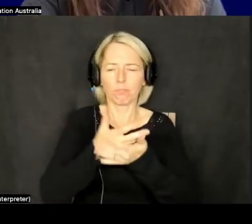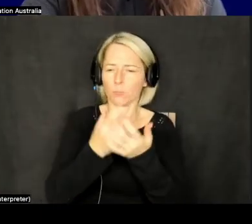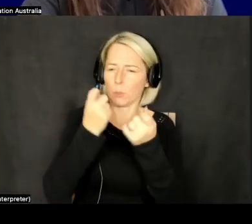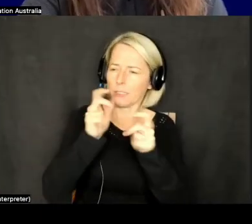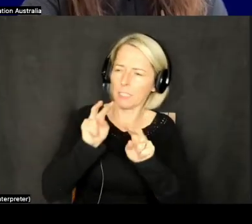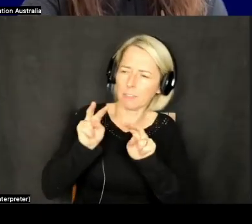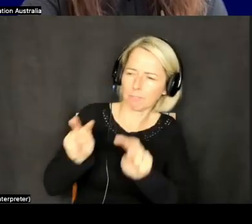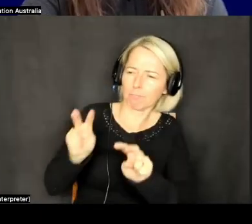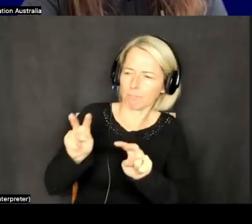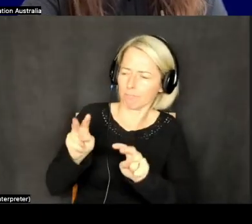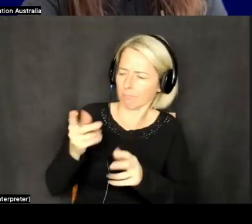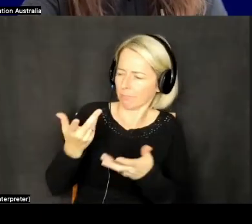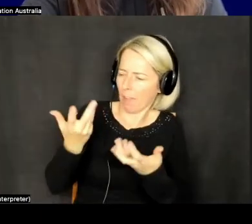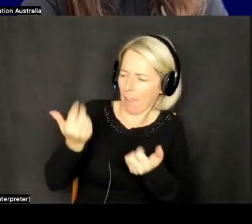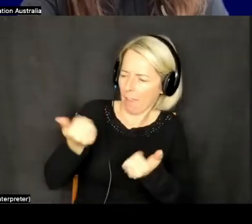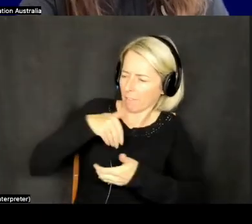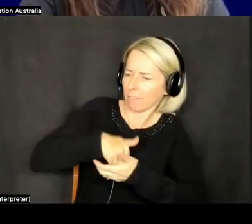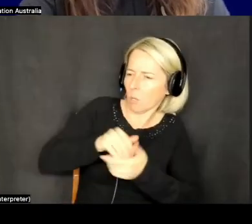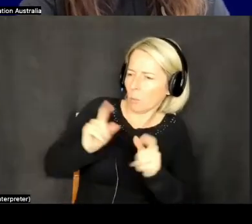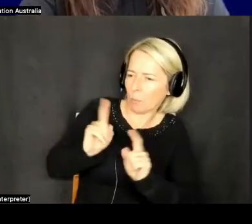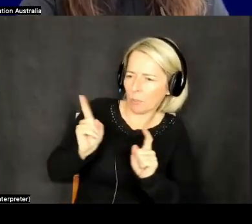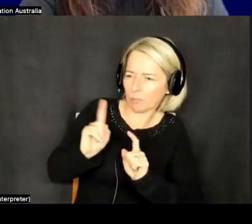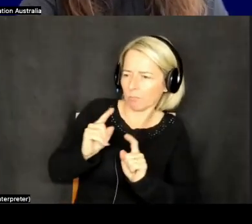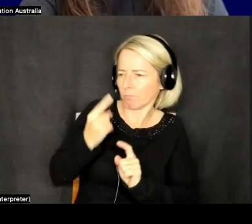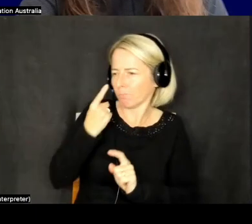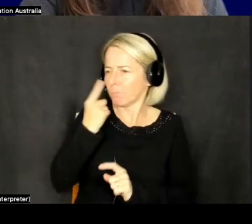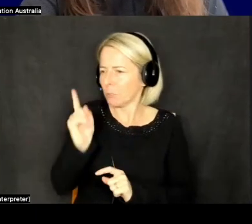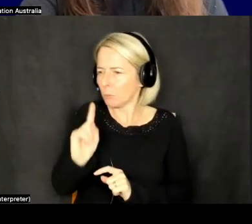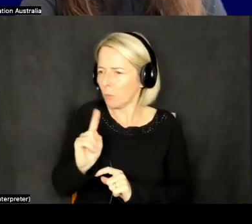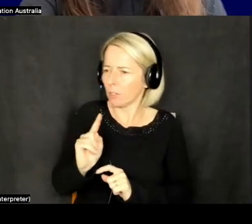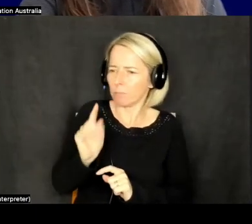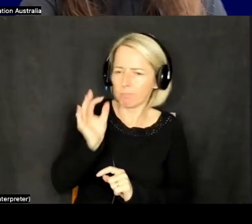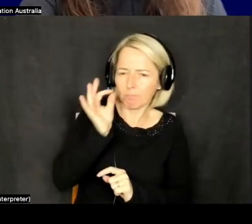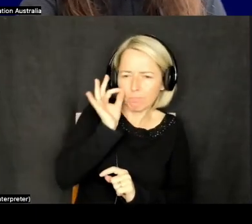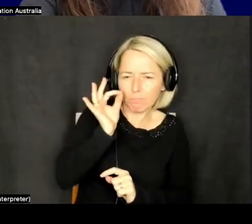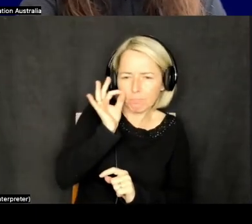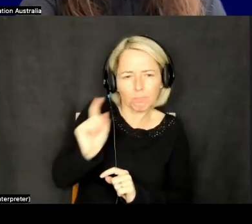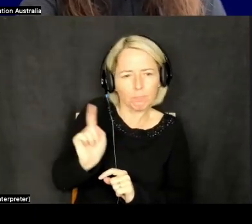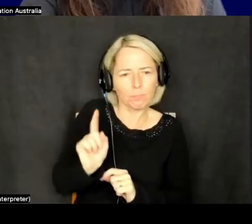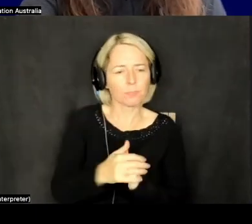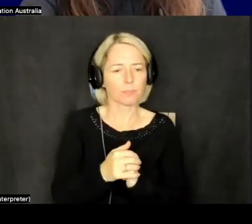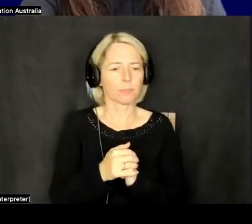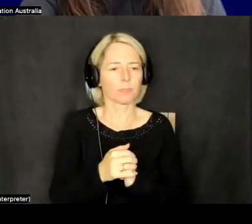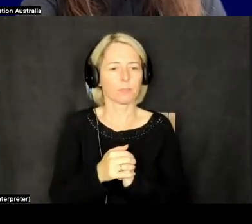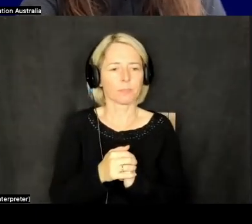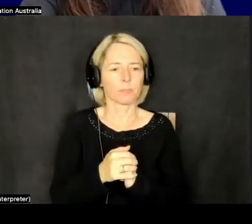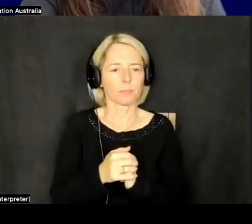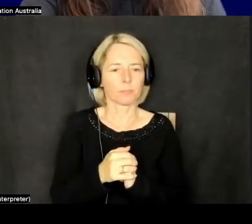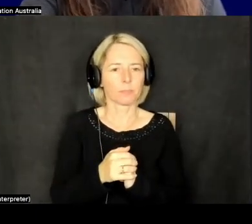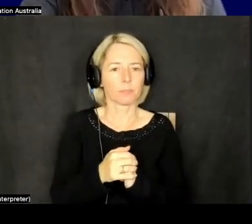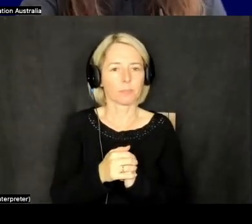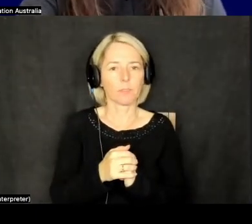different situations. It might be the deafblind consultant who is keeping everybody informed